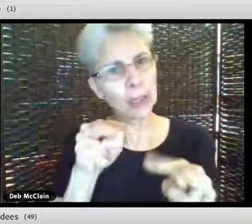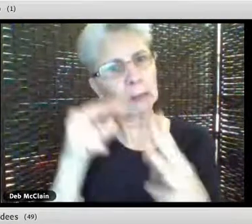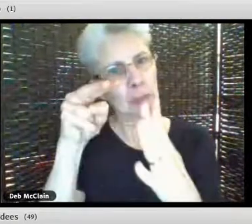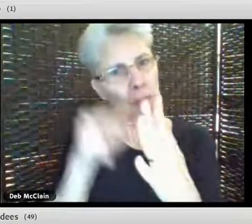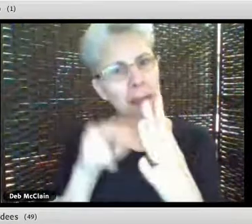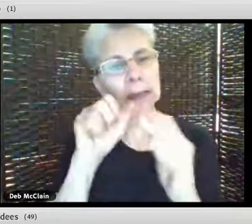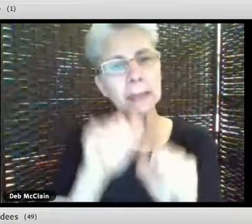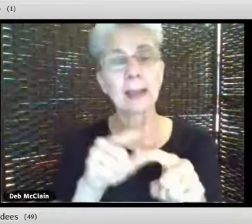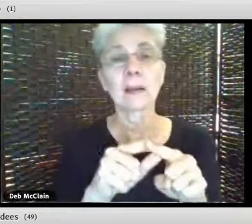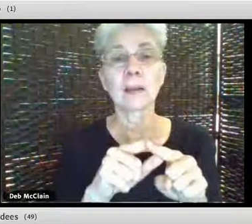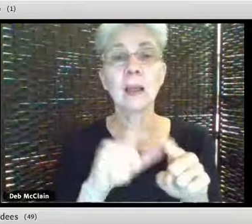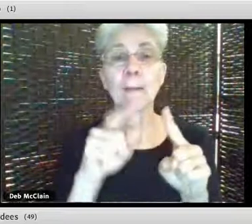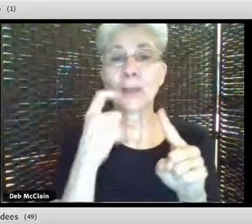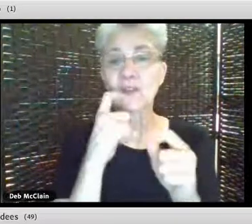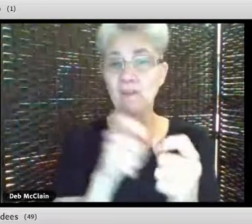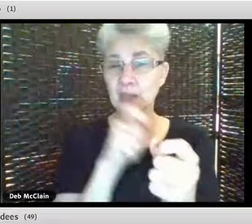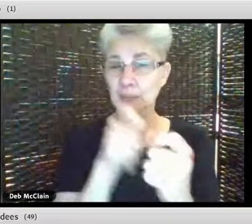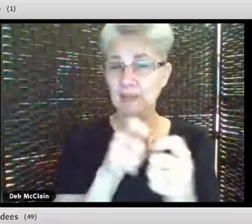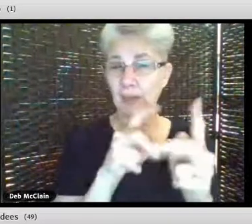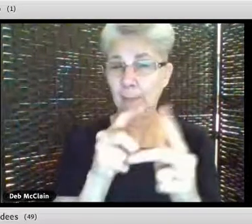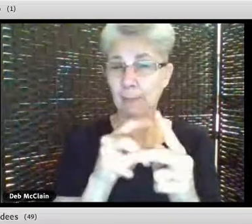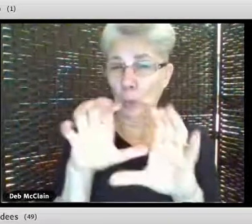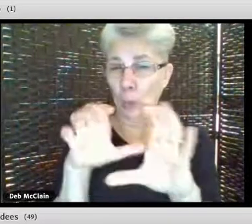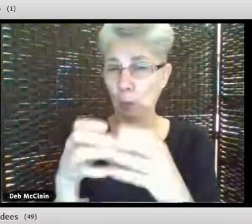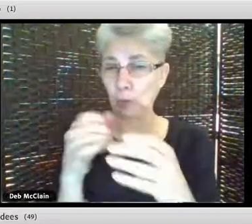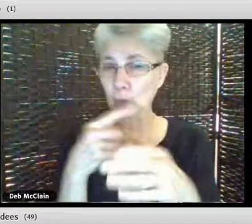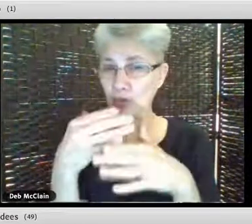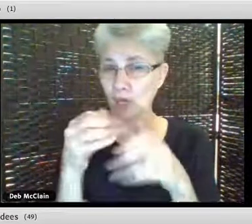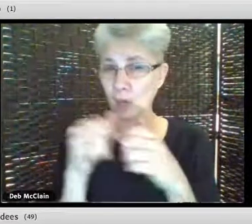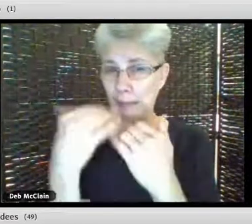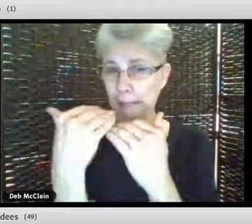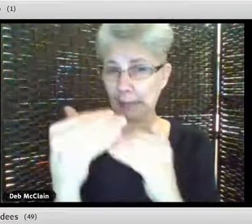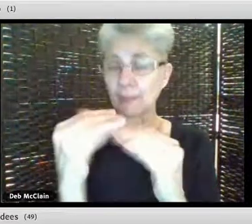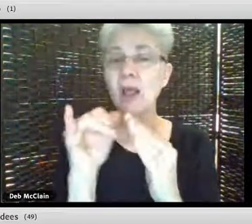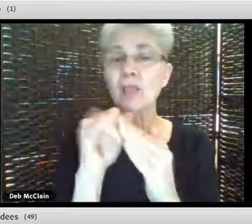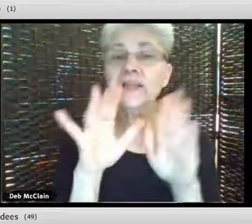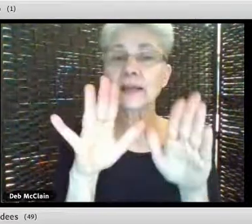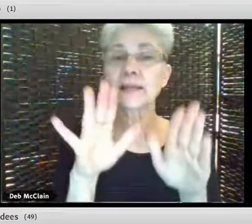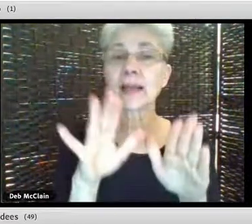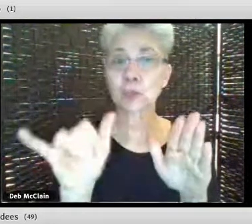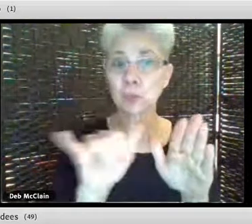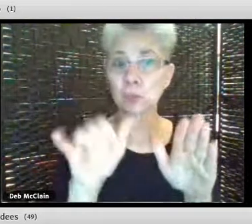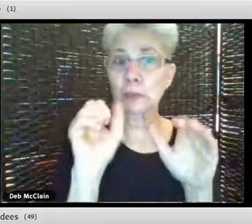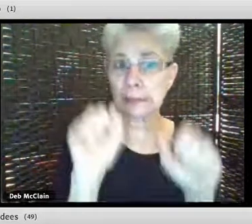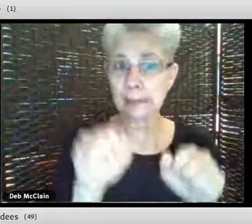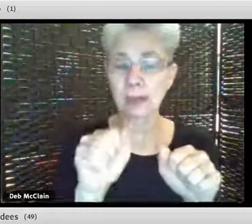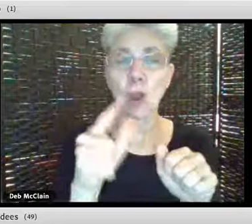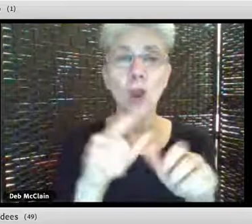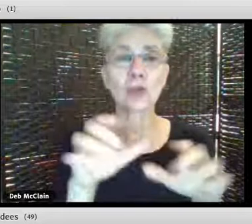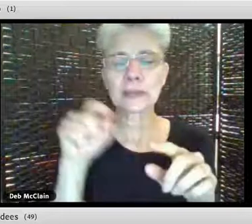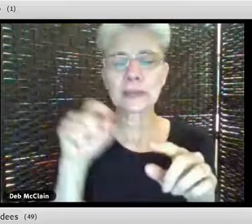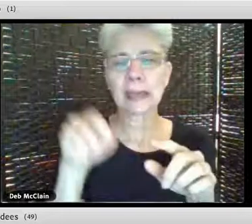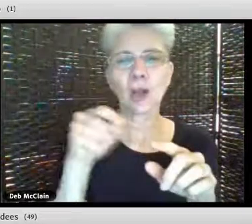Now, if you have just specific people you want to share it with, that's fantastic, too. All you do is click on the little drop-down